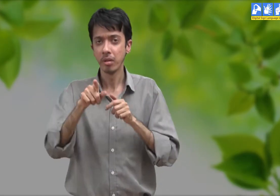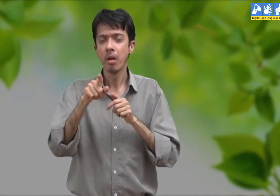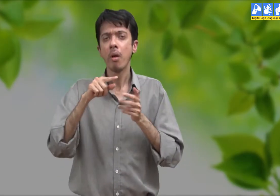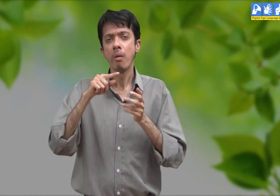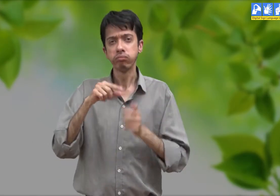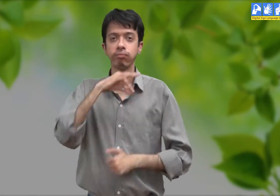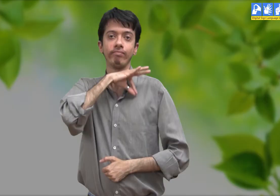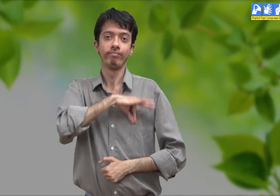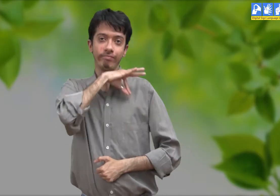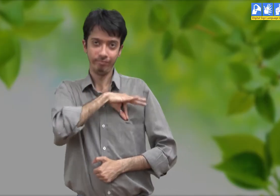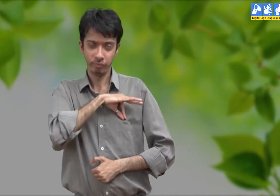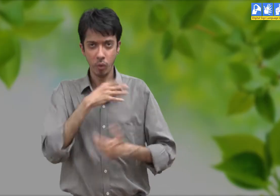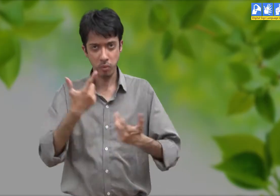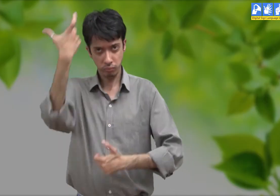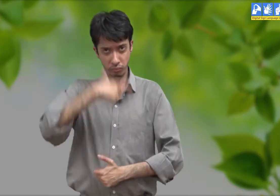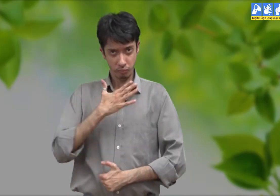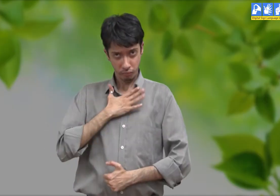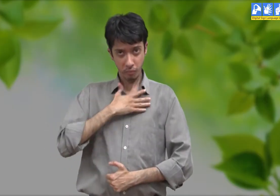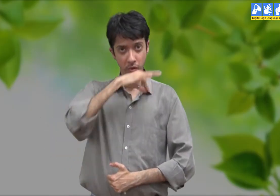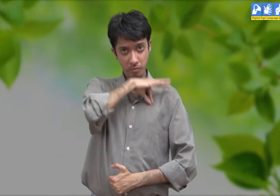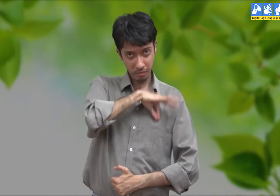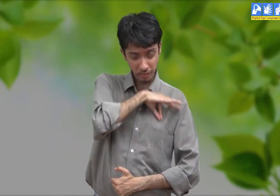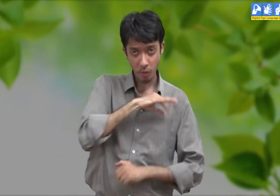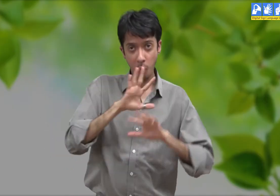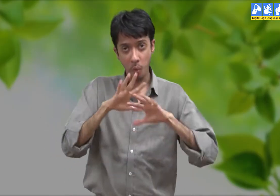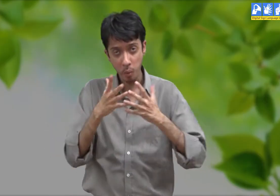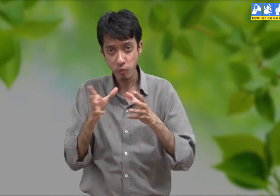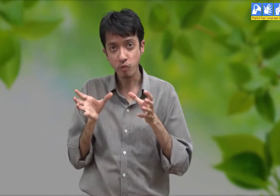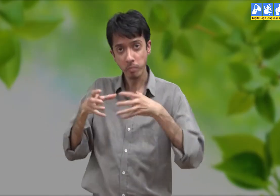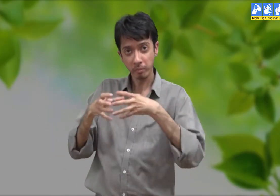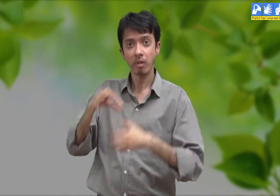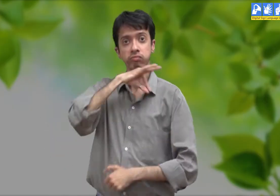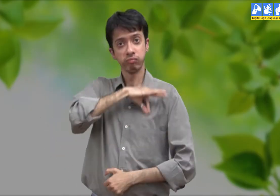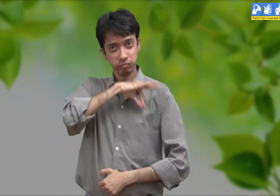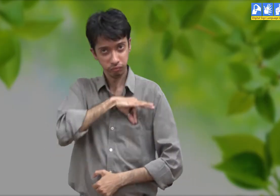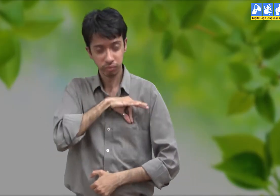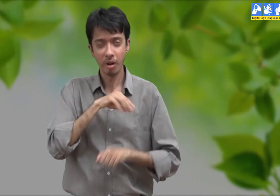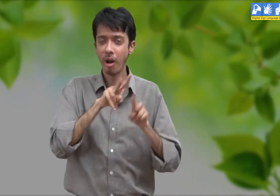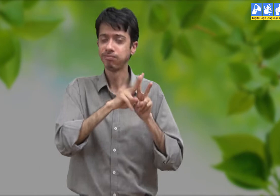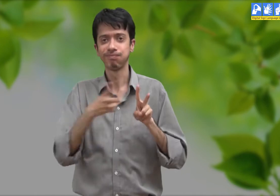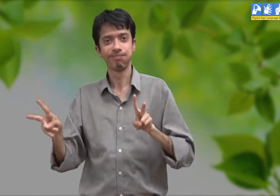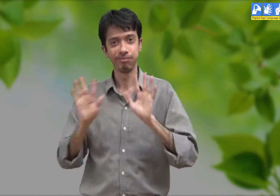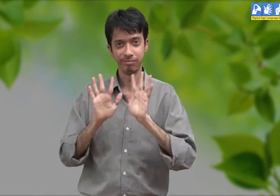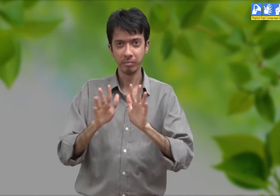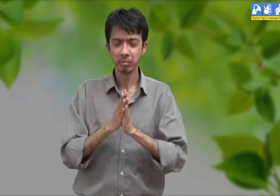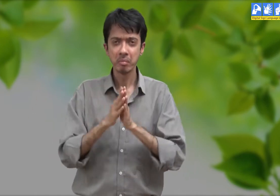Stakeholder is a person, group or organisation that has interest or concern in something.